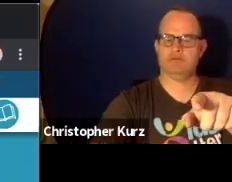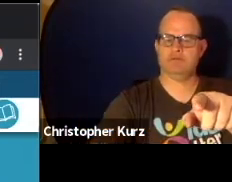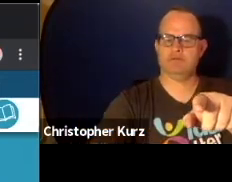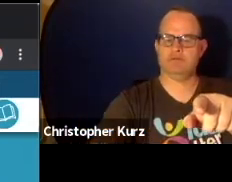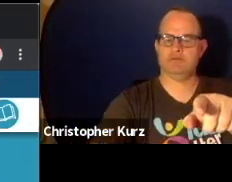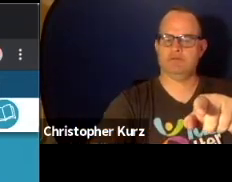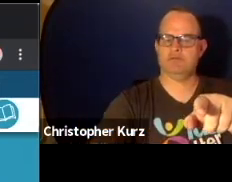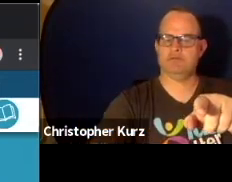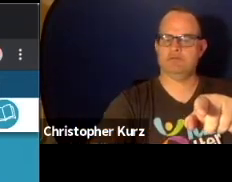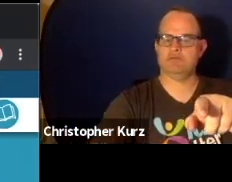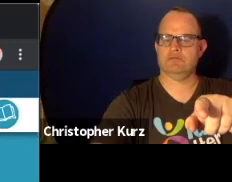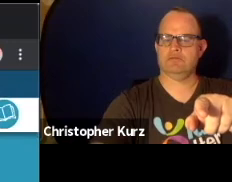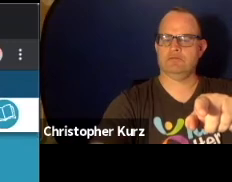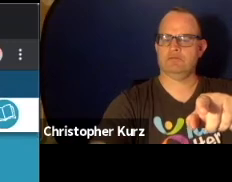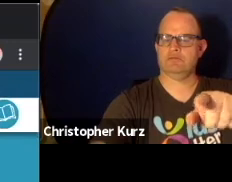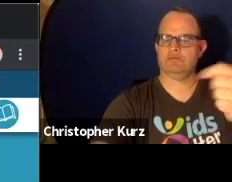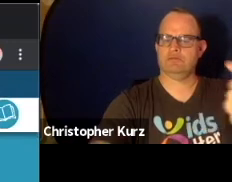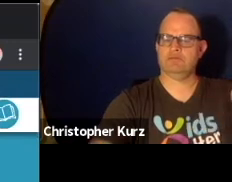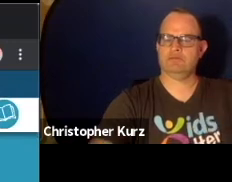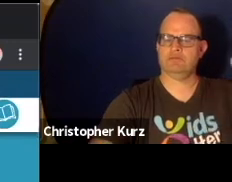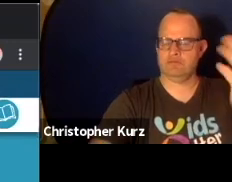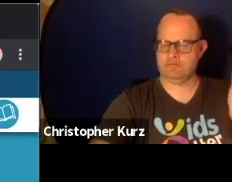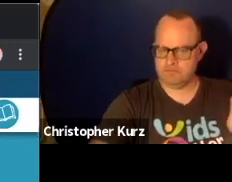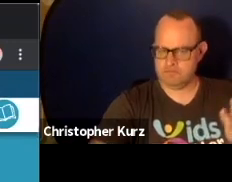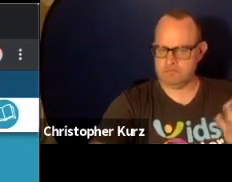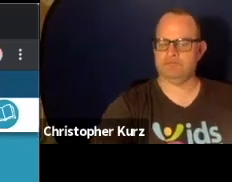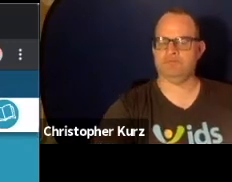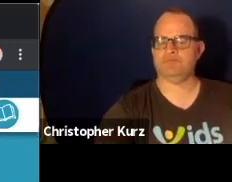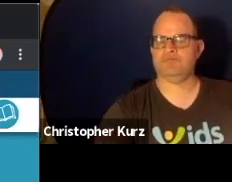we can continue with editing. If there's a page you want to delete,